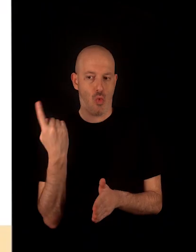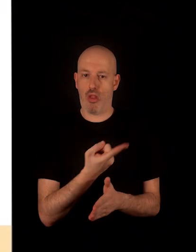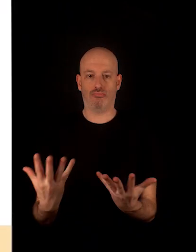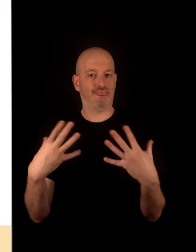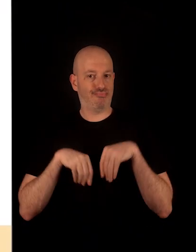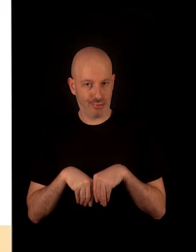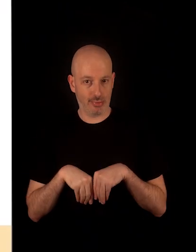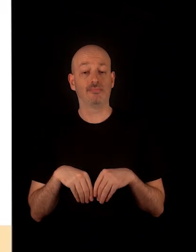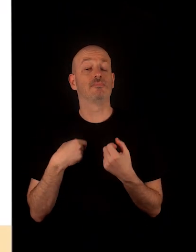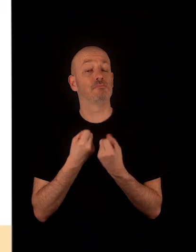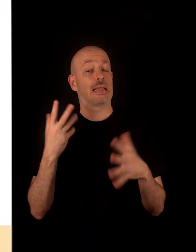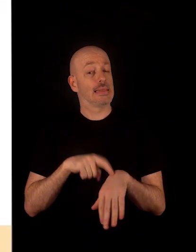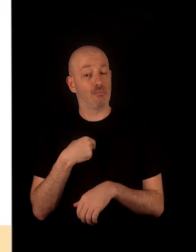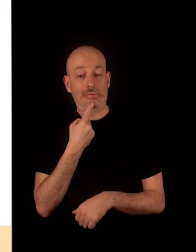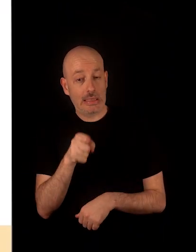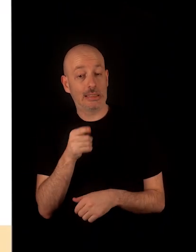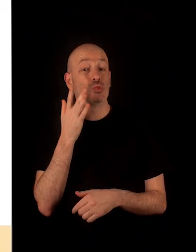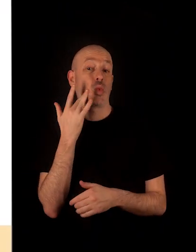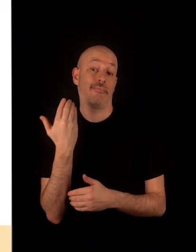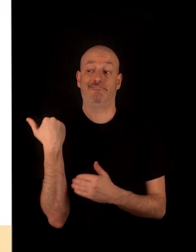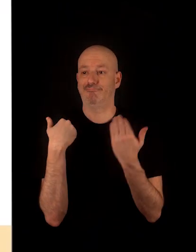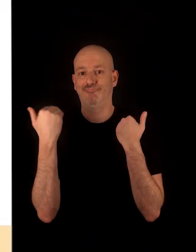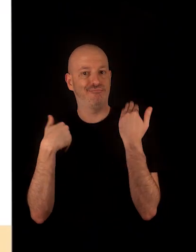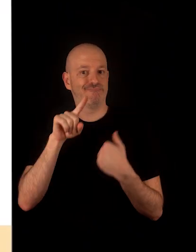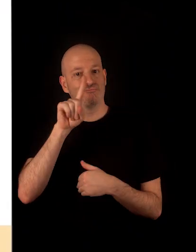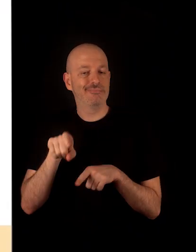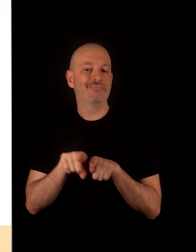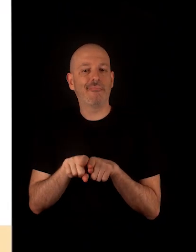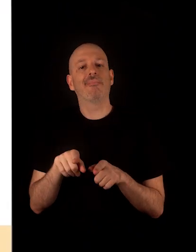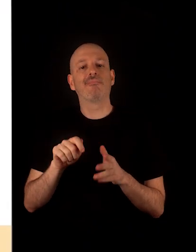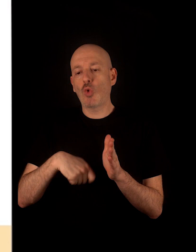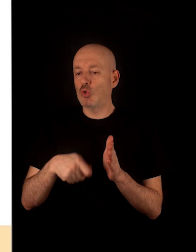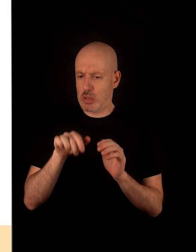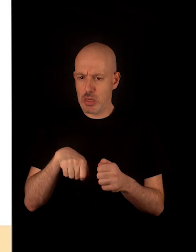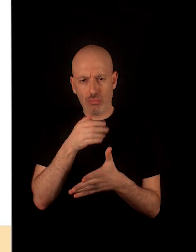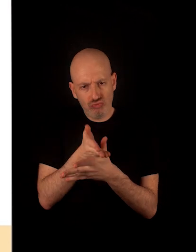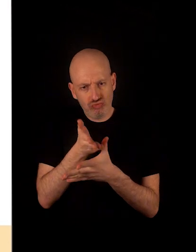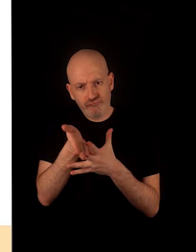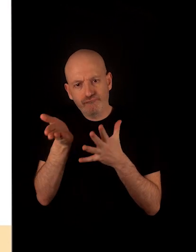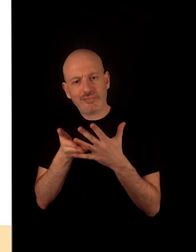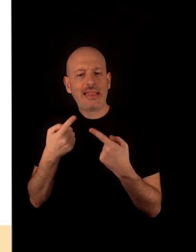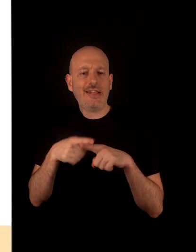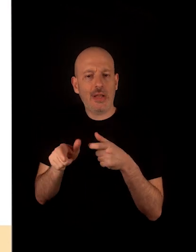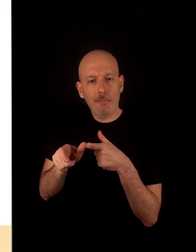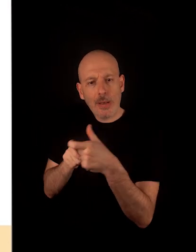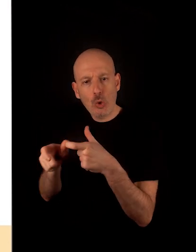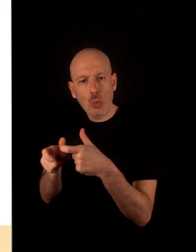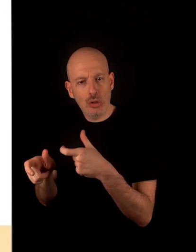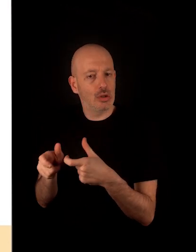And today we are going to give you an overview of what happens after phase one. So if you're selected,